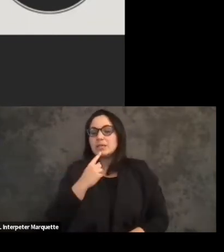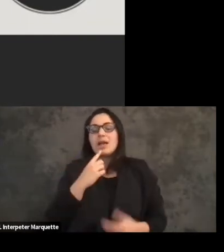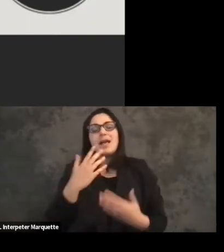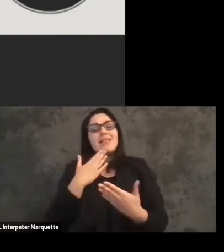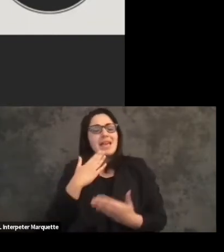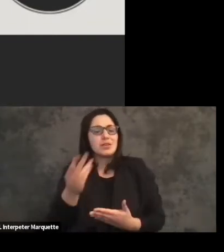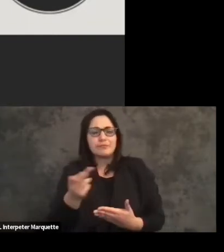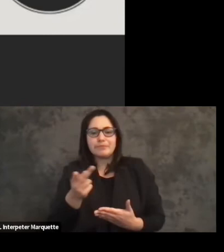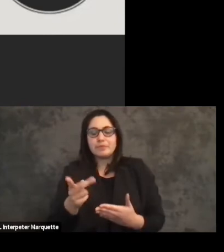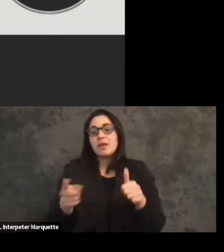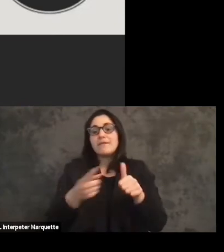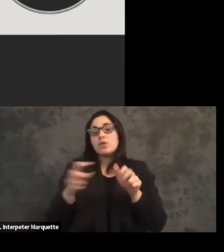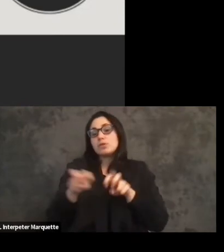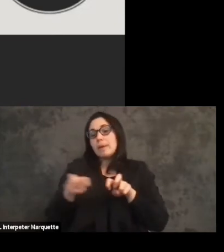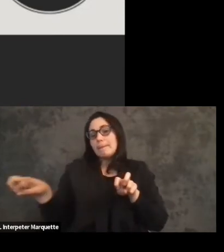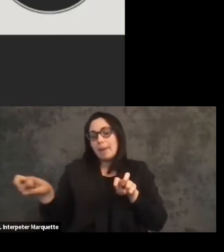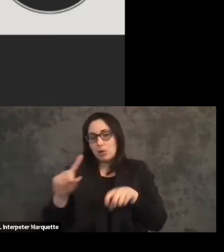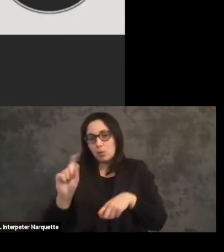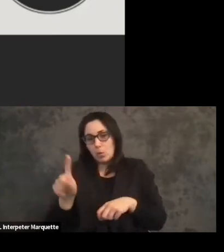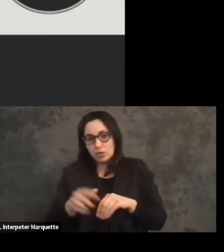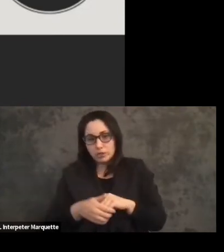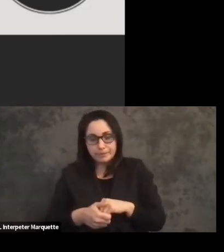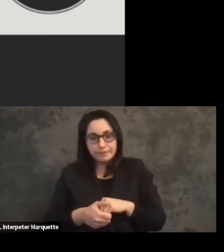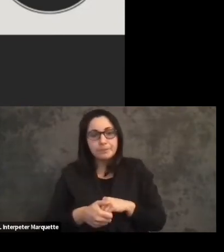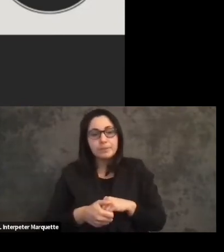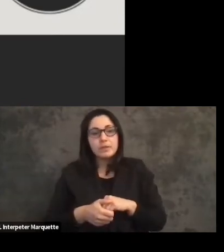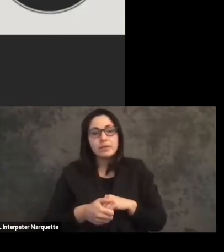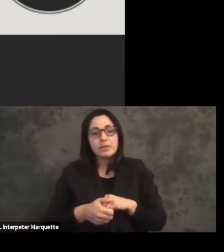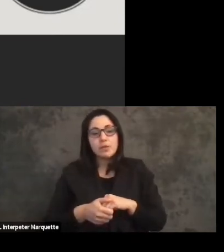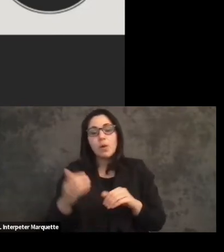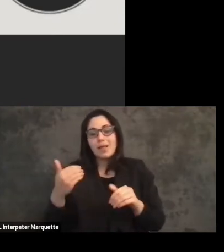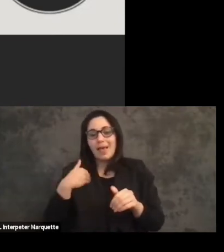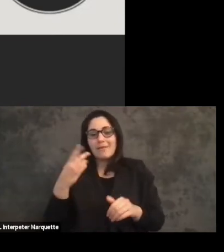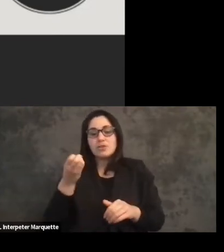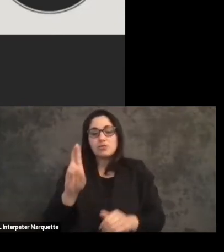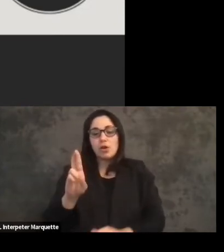Thank you so much, Naina and Ronald for all you do and for being here with us tonight.